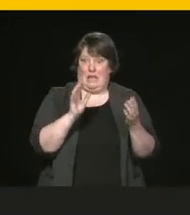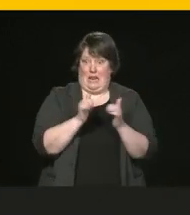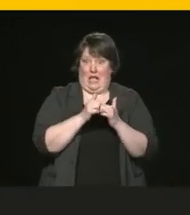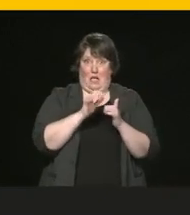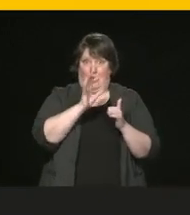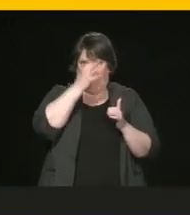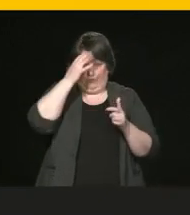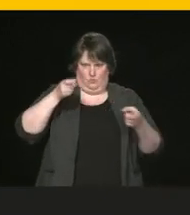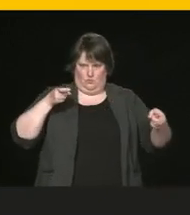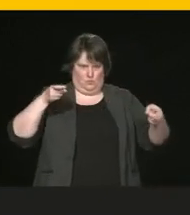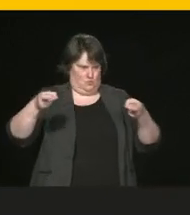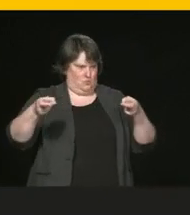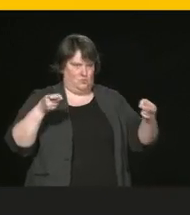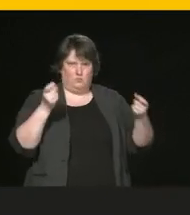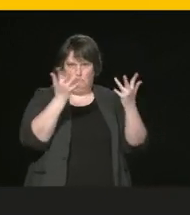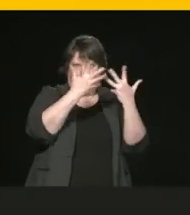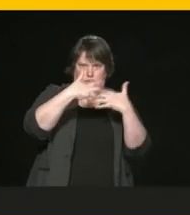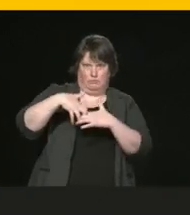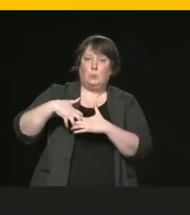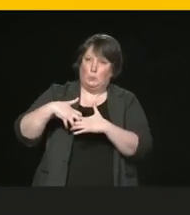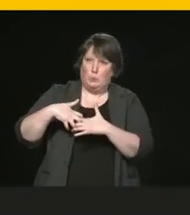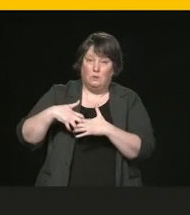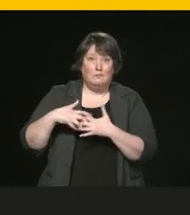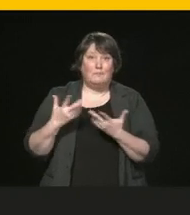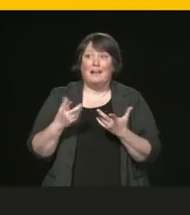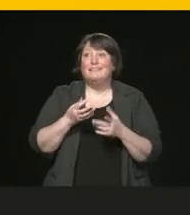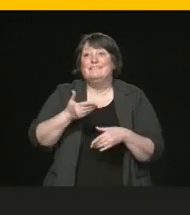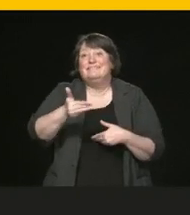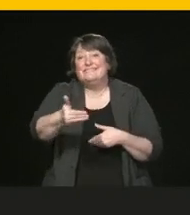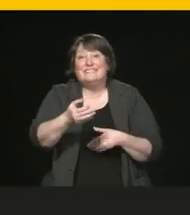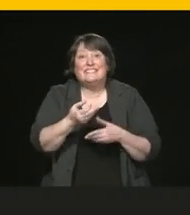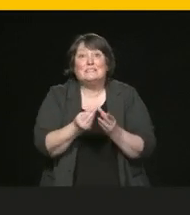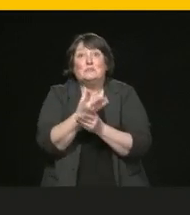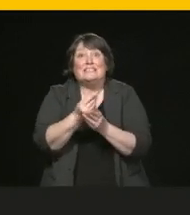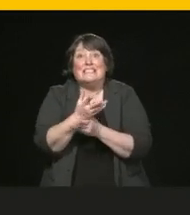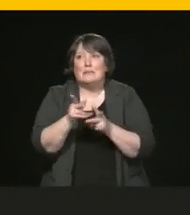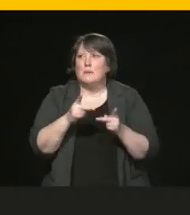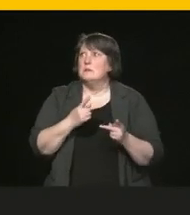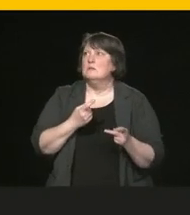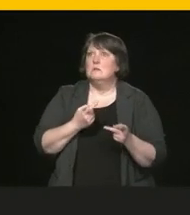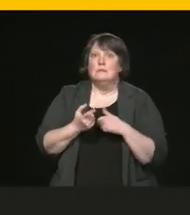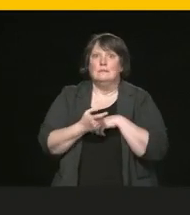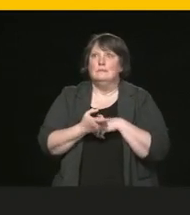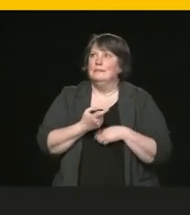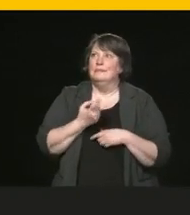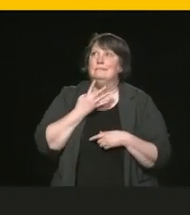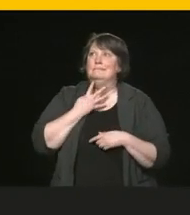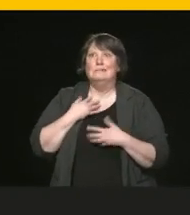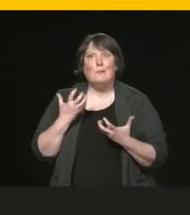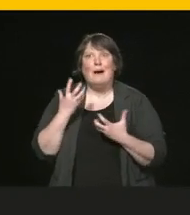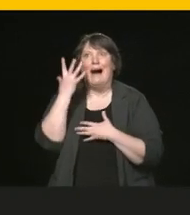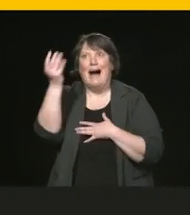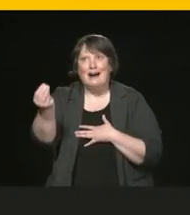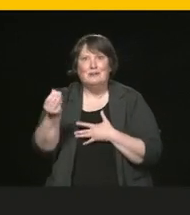LEVEL AND HOW WE DO THAT IS GOING TO BE VERY IMPORTANT. BUT WITH SPRING COMING, PEOPLE